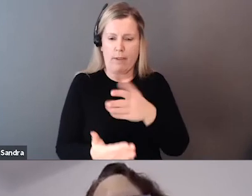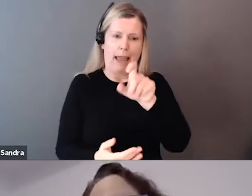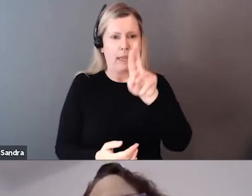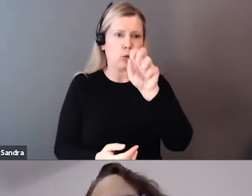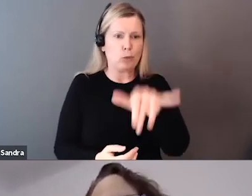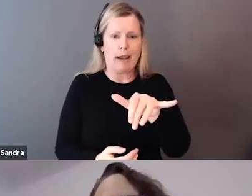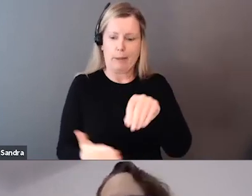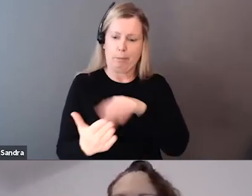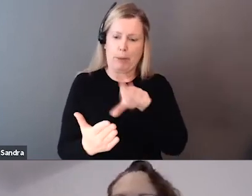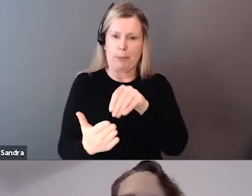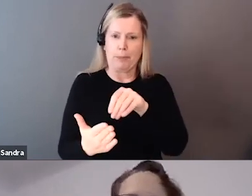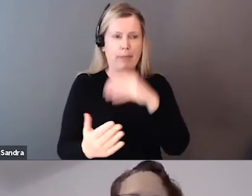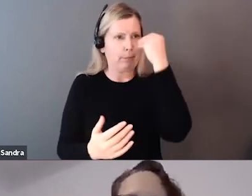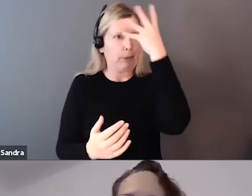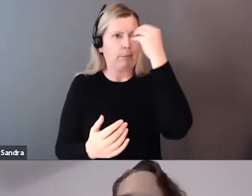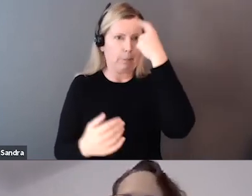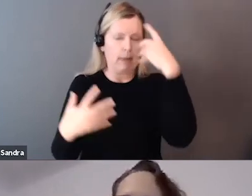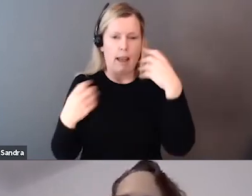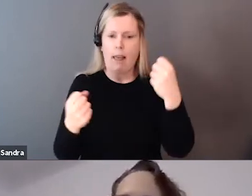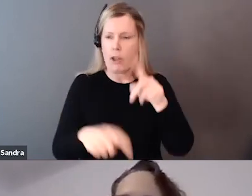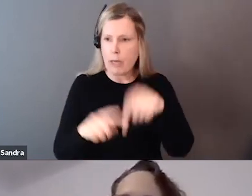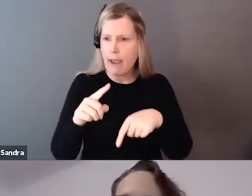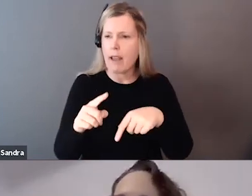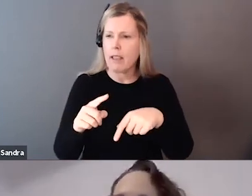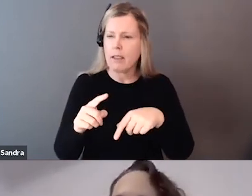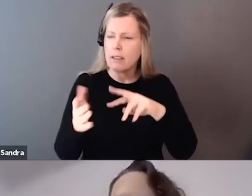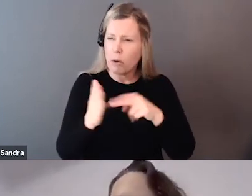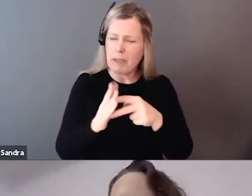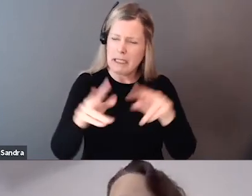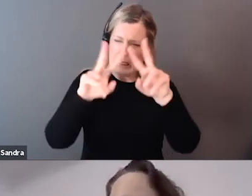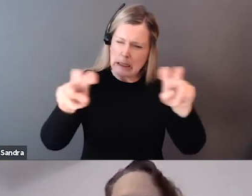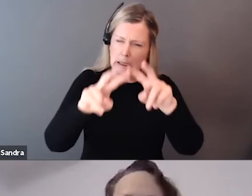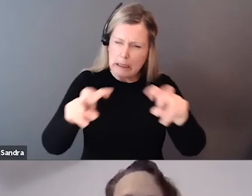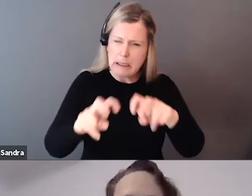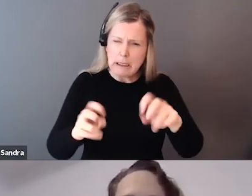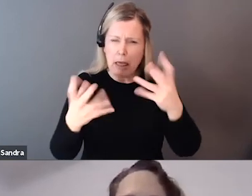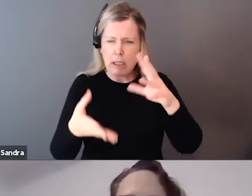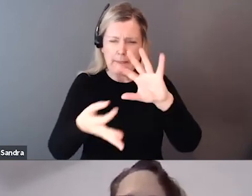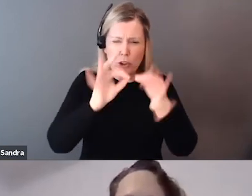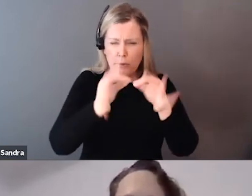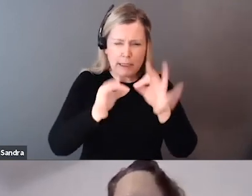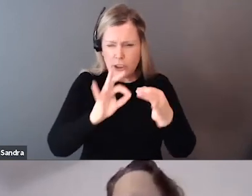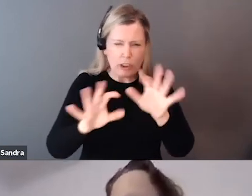health. So, there's a lot of interpretation in it and that plays into the whole claims process.